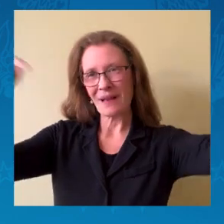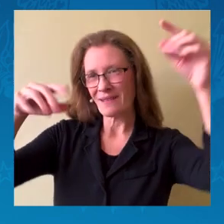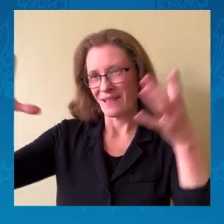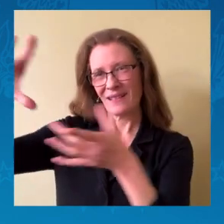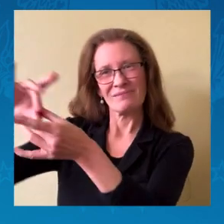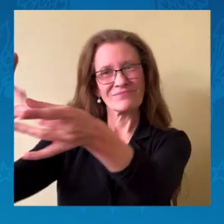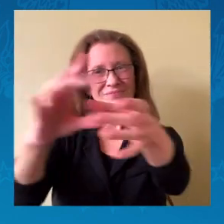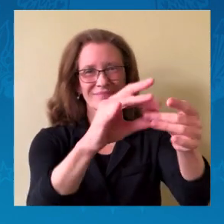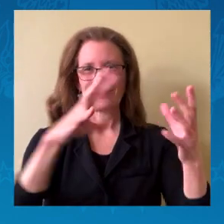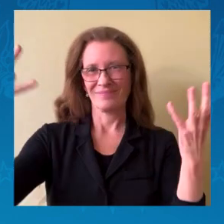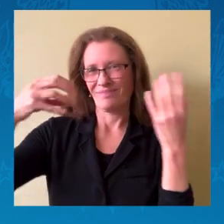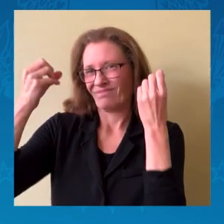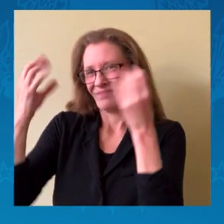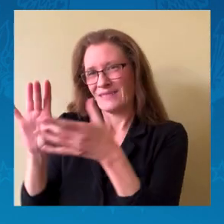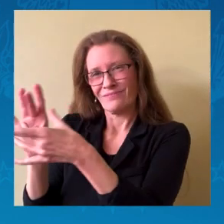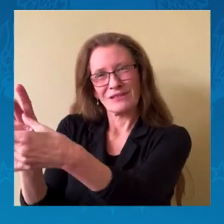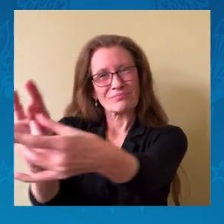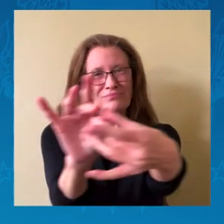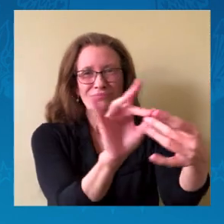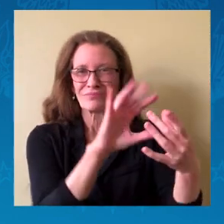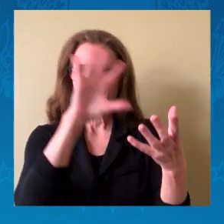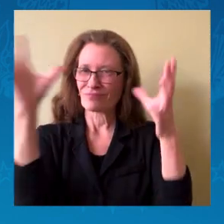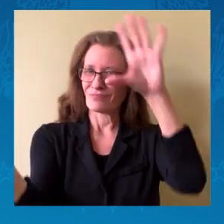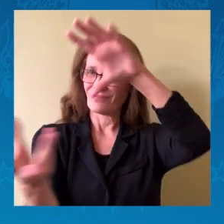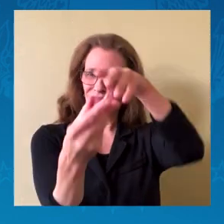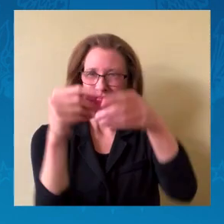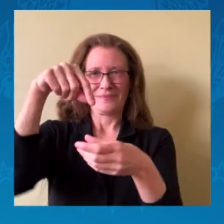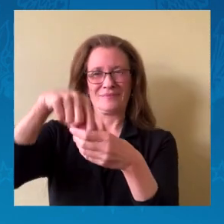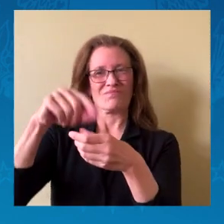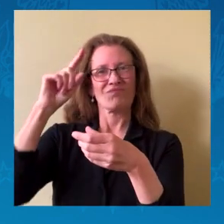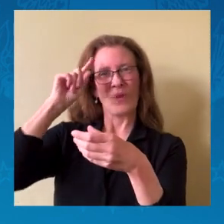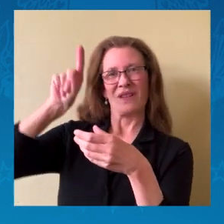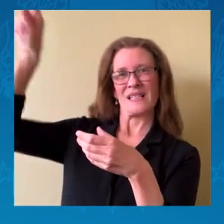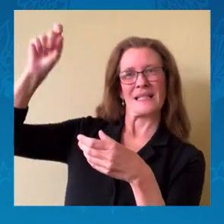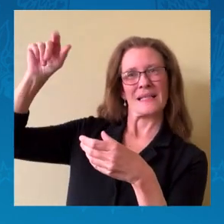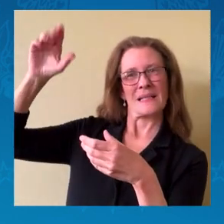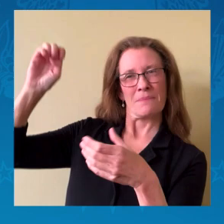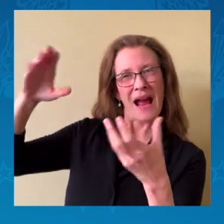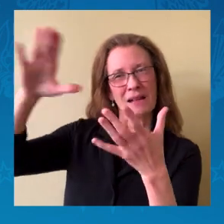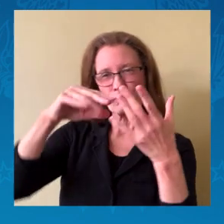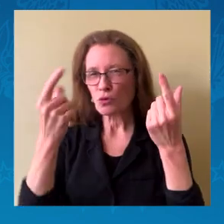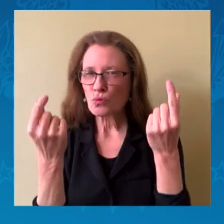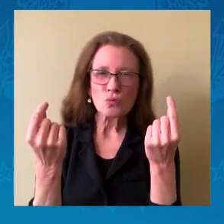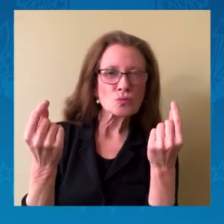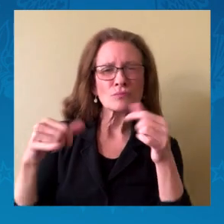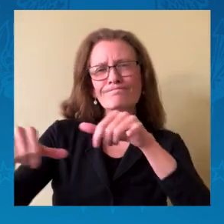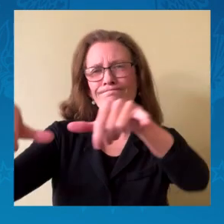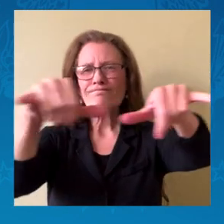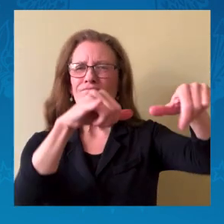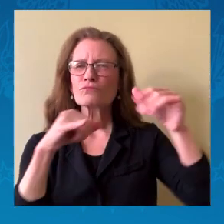as we shape space policy and space strategy. As Vice President just said,